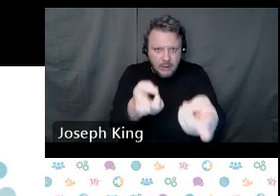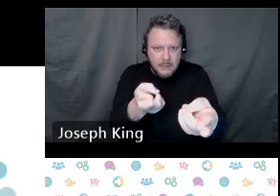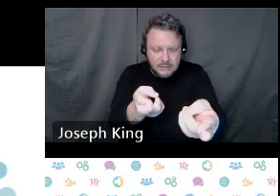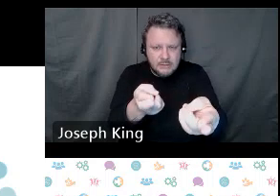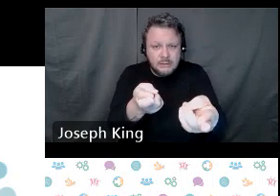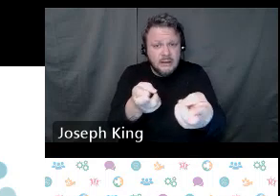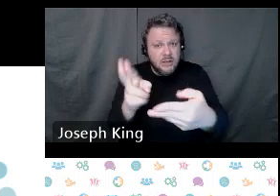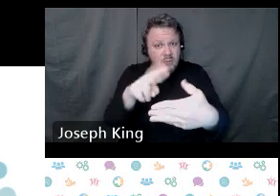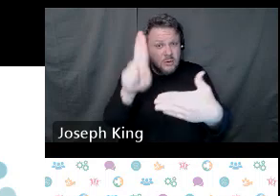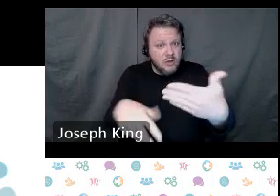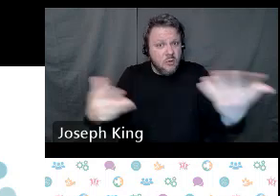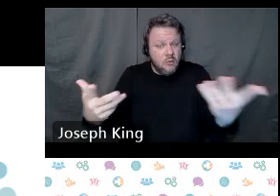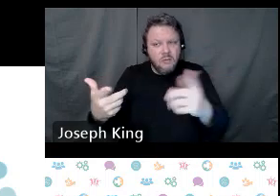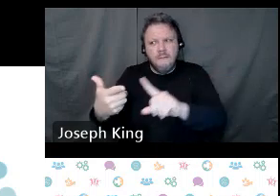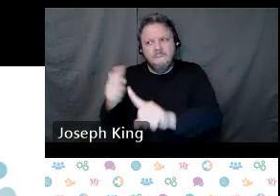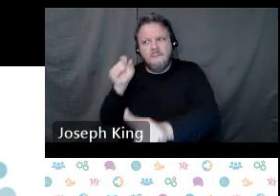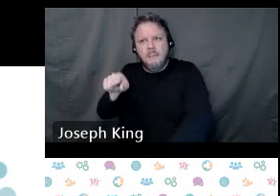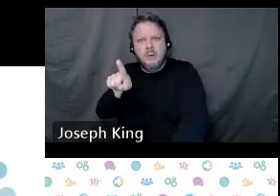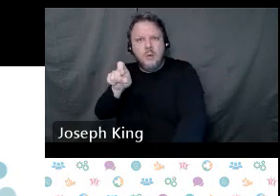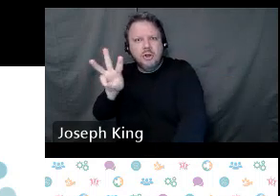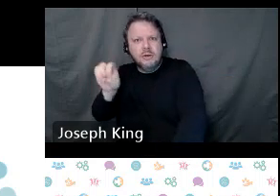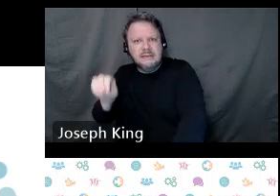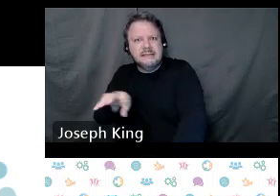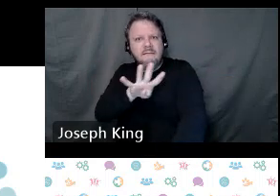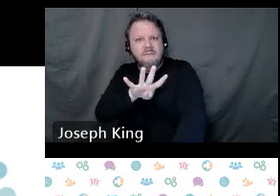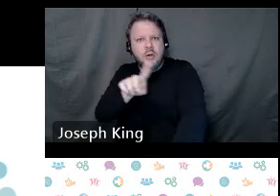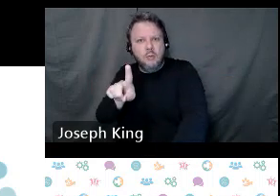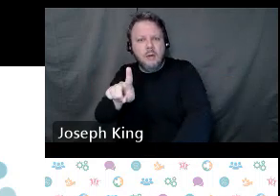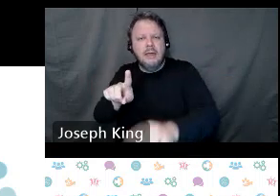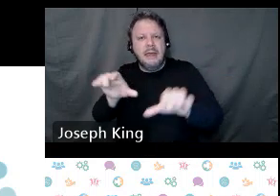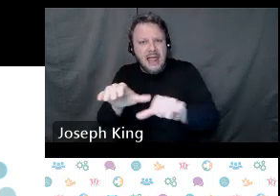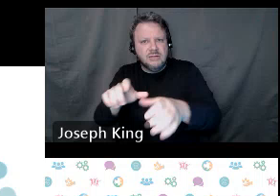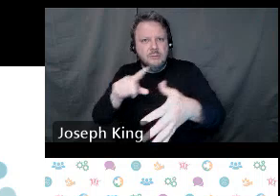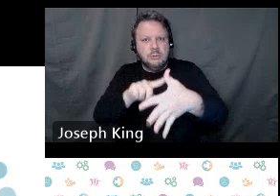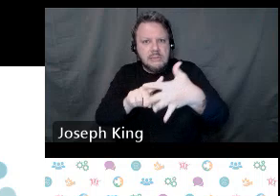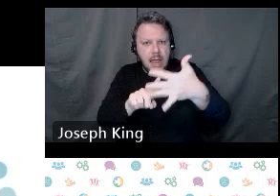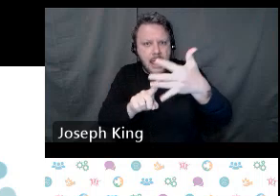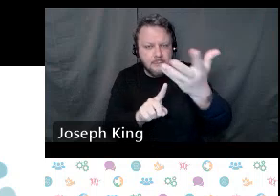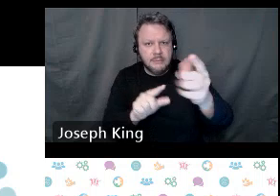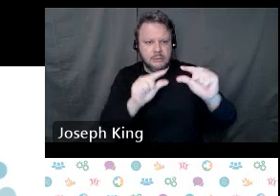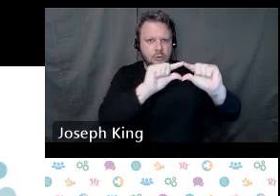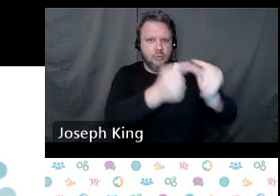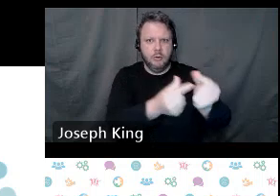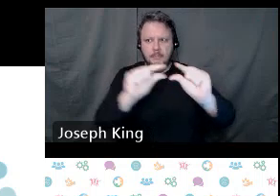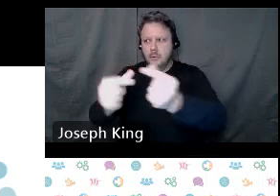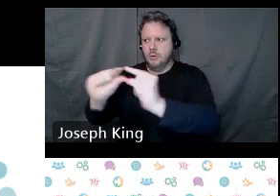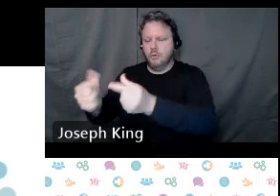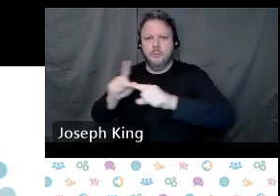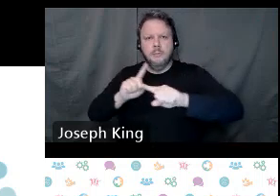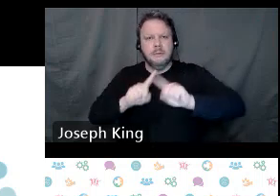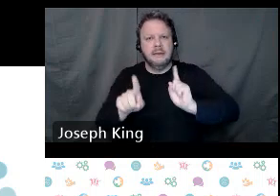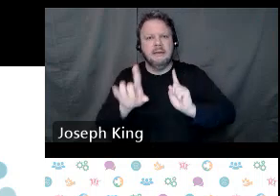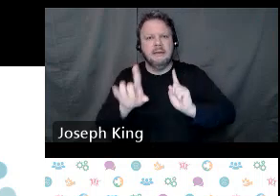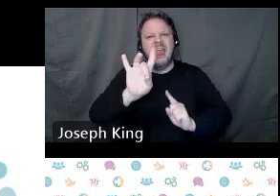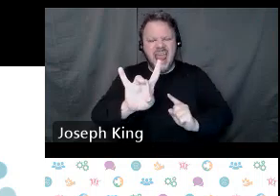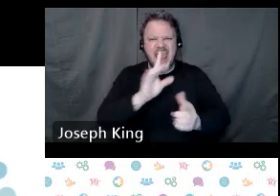and this resulted from the 100 and 6041 action. Steps grouped into eight priority areas.